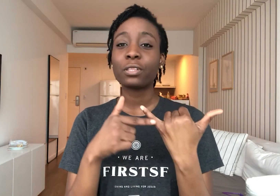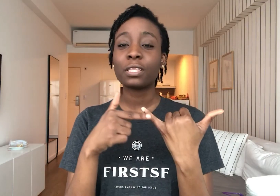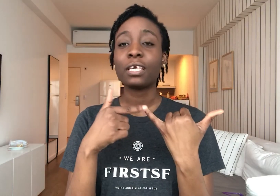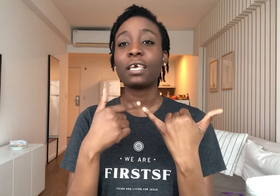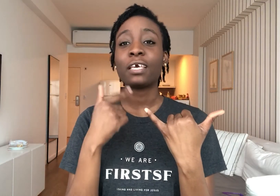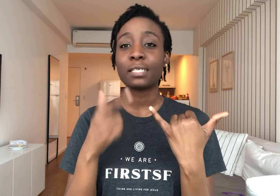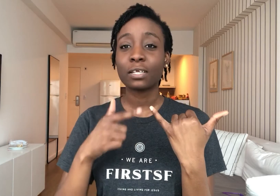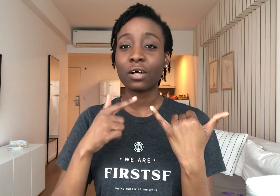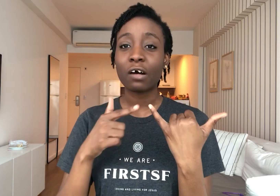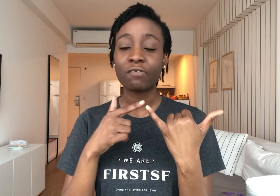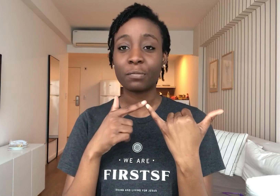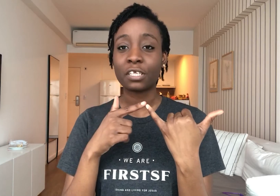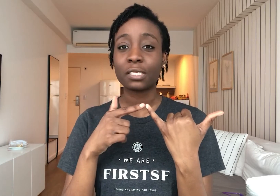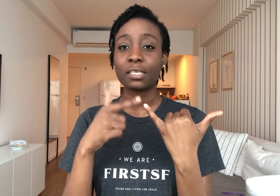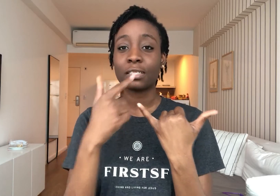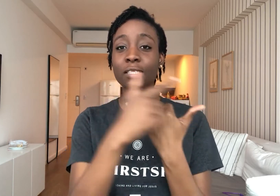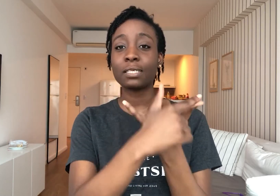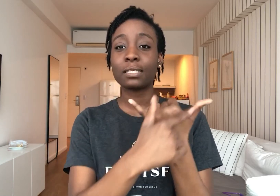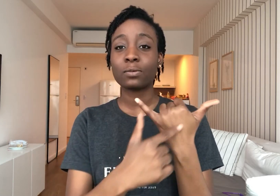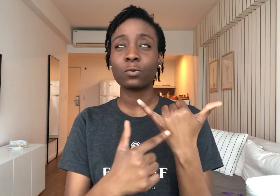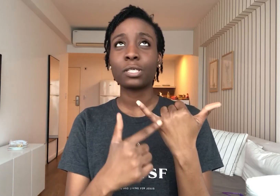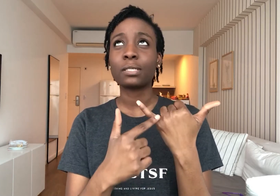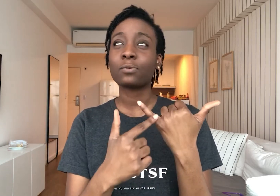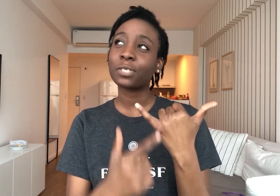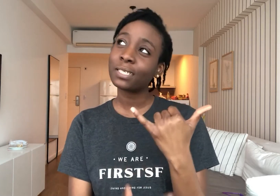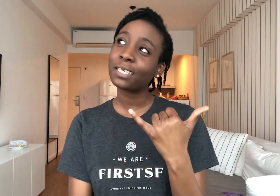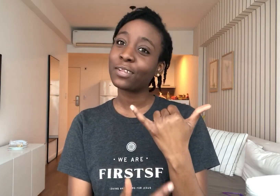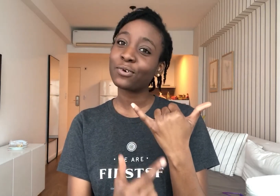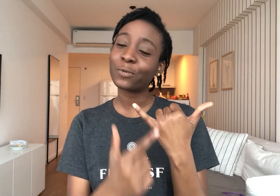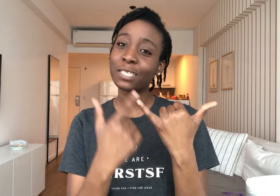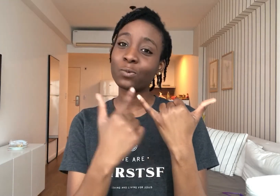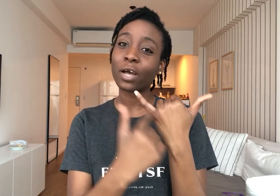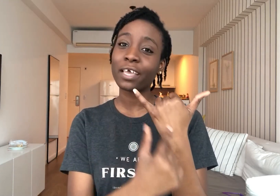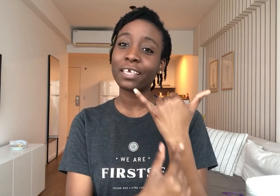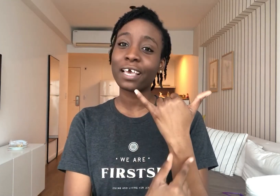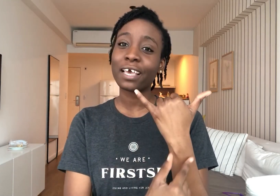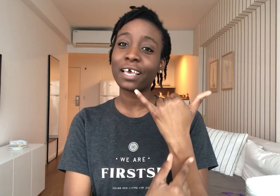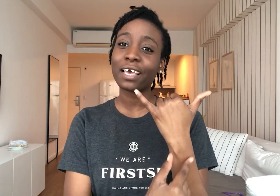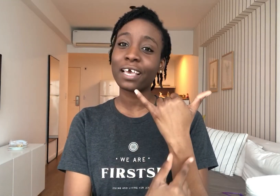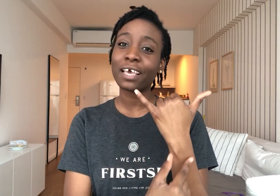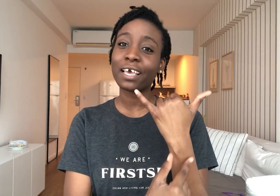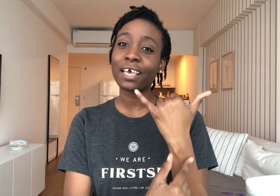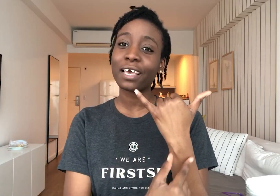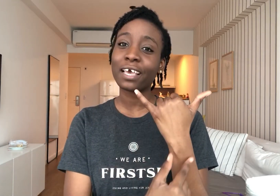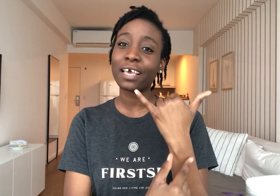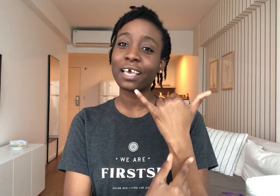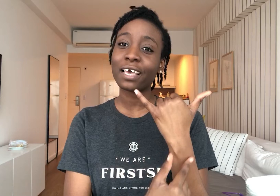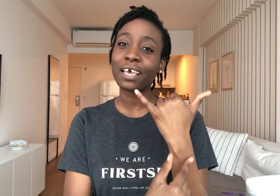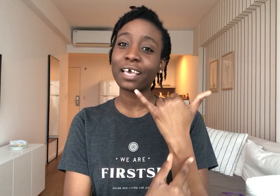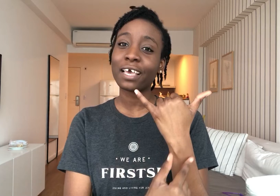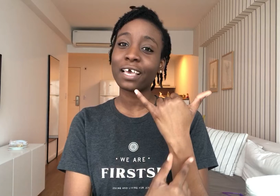didn't do a good job of explaining how I would remember the sign for yellow. The sign I'm doing with my hand is the sign for the letter 'Y'